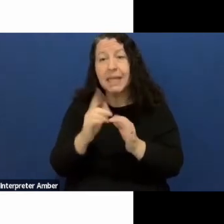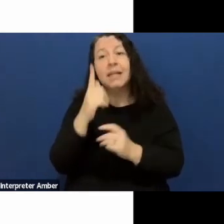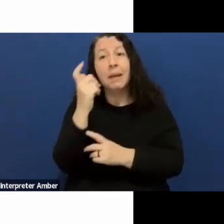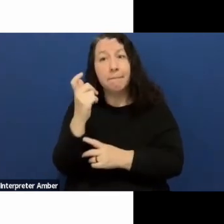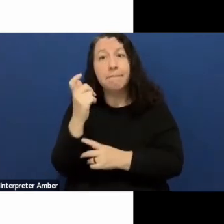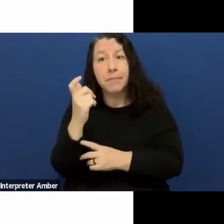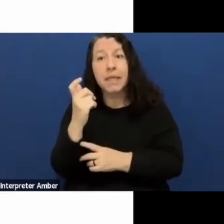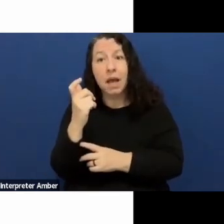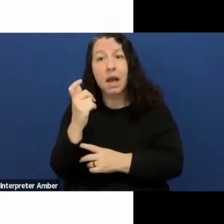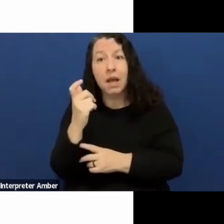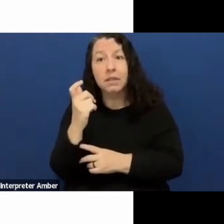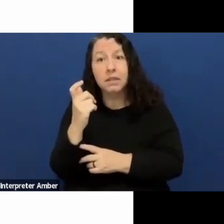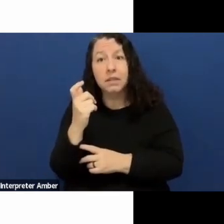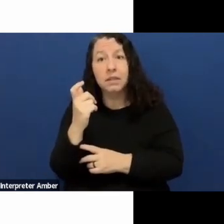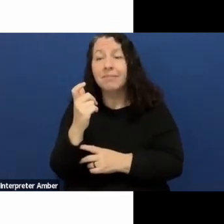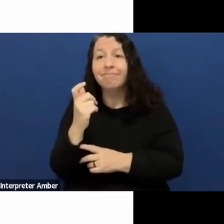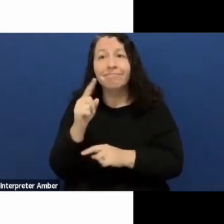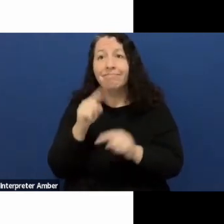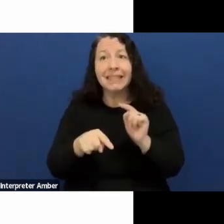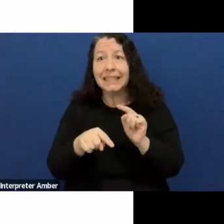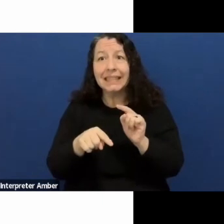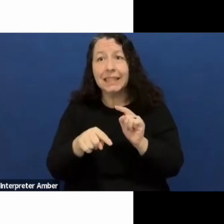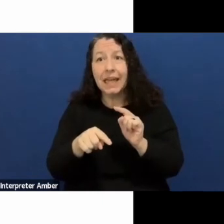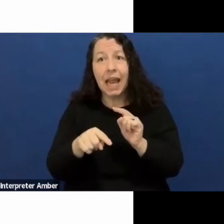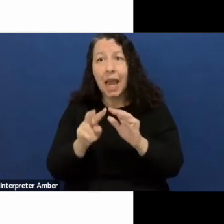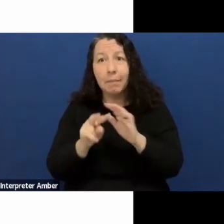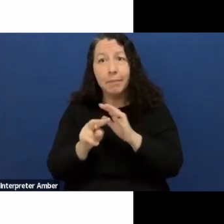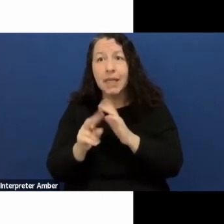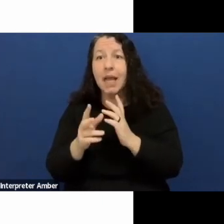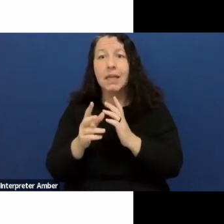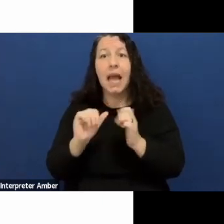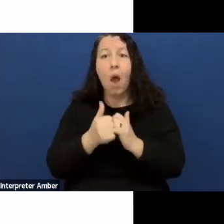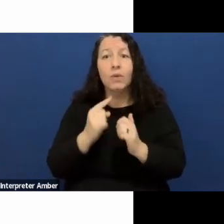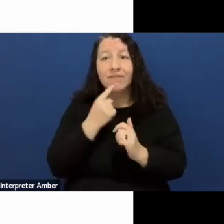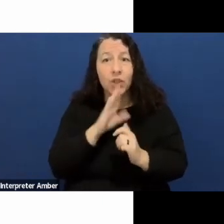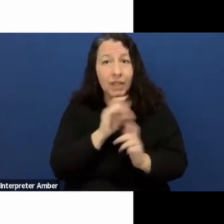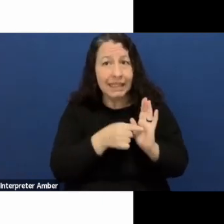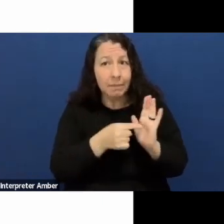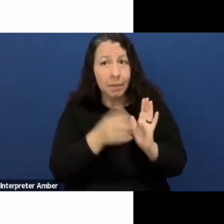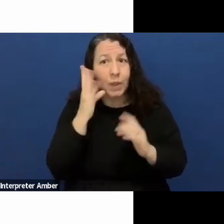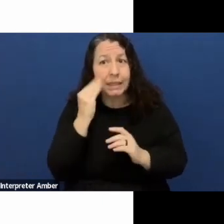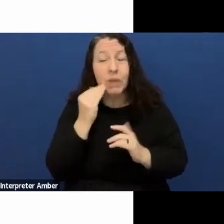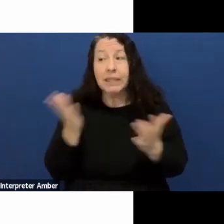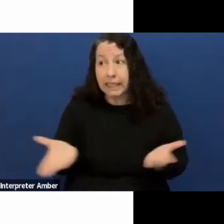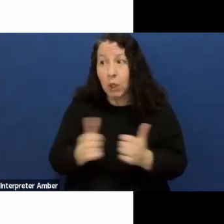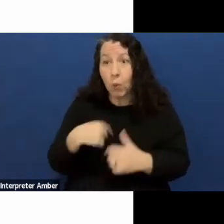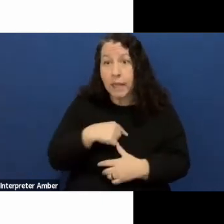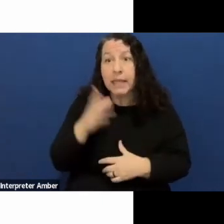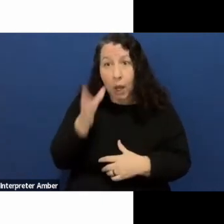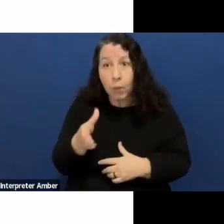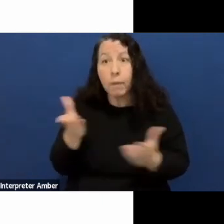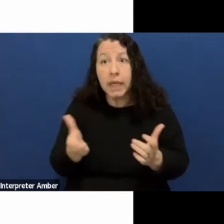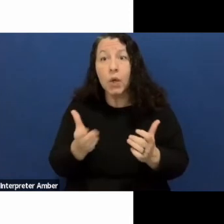ahead and pre recorded his statement. It's because of the unpredictable severity of his